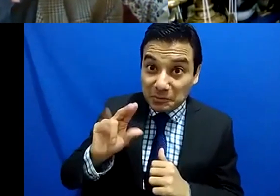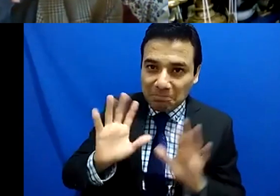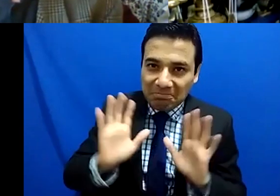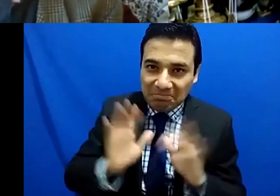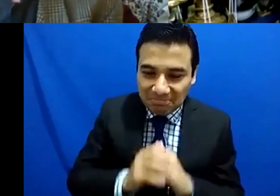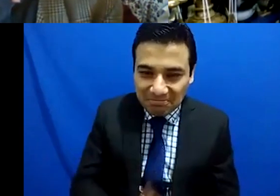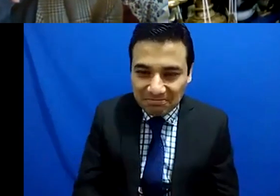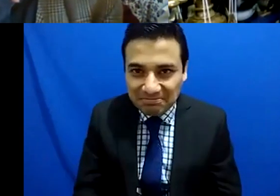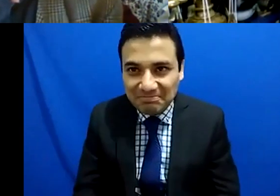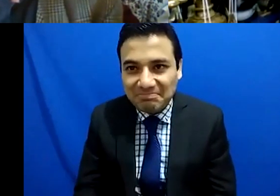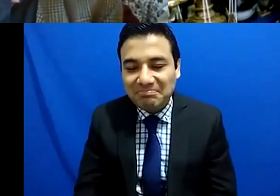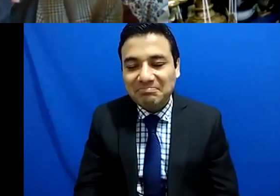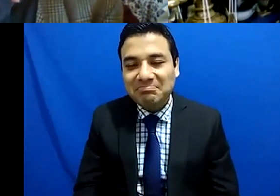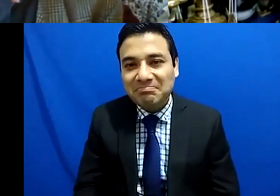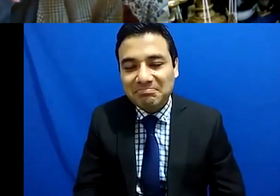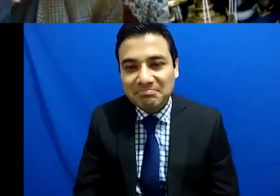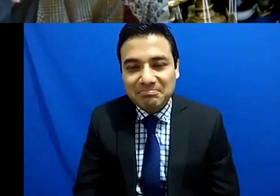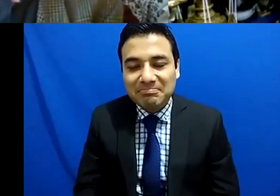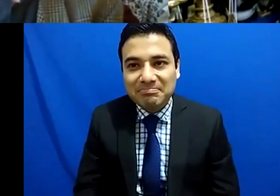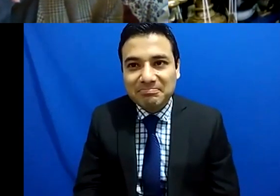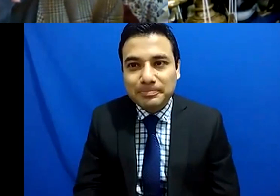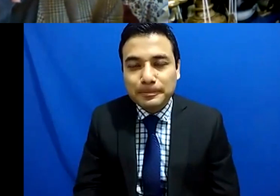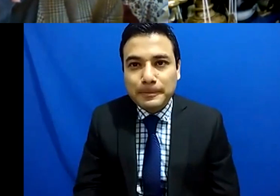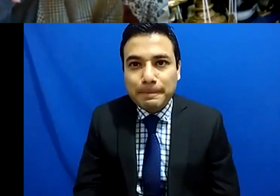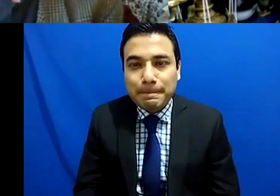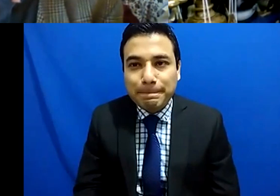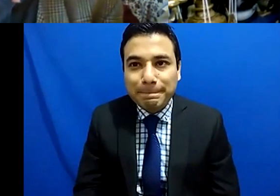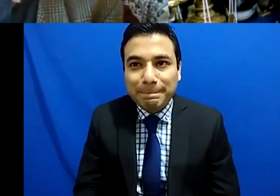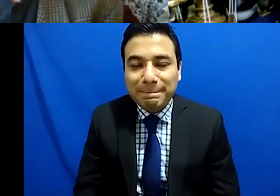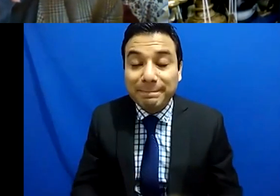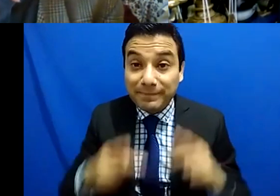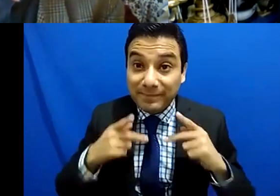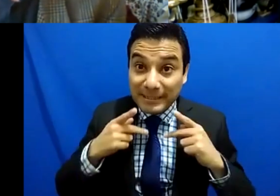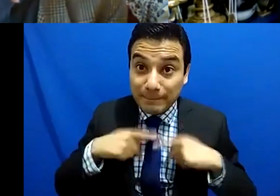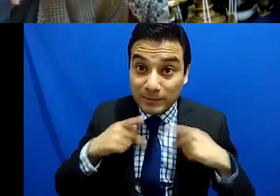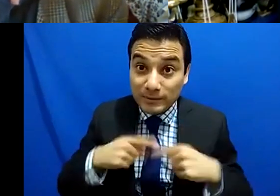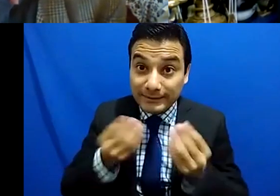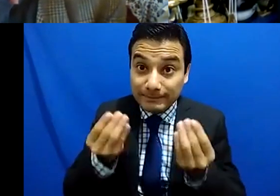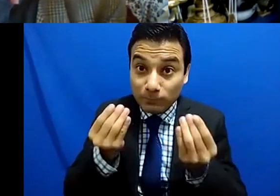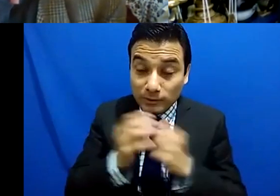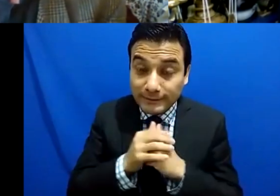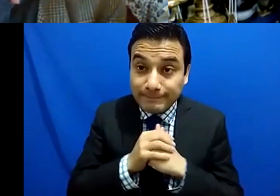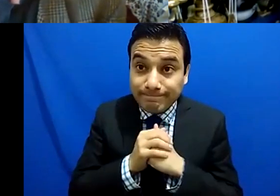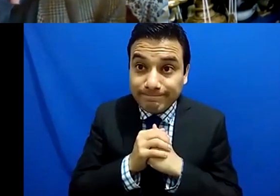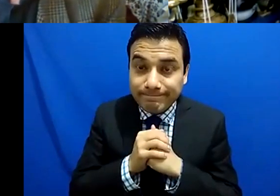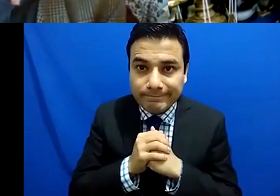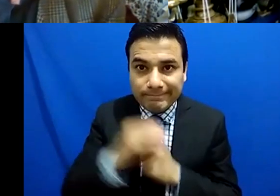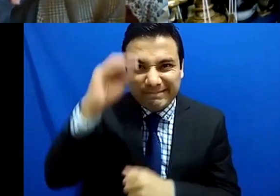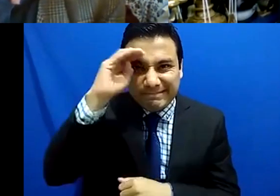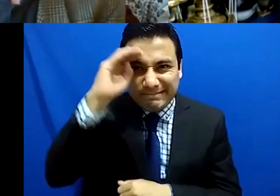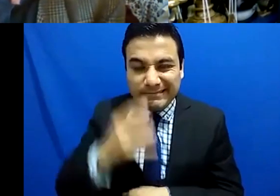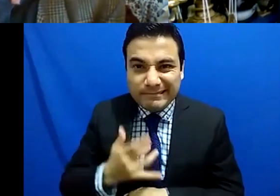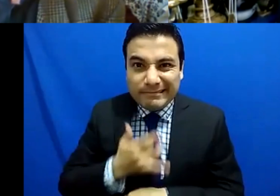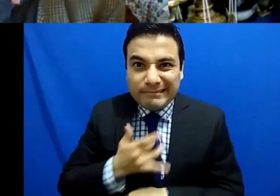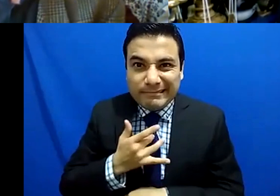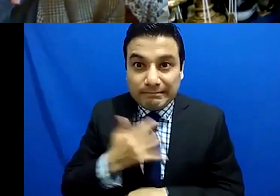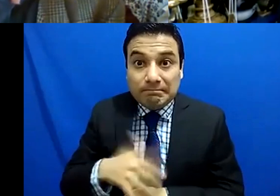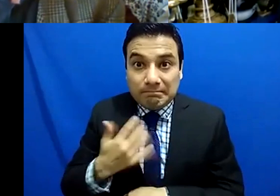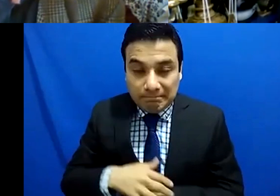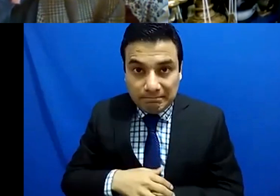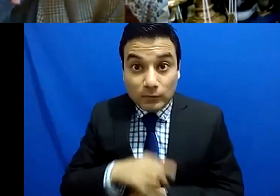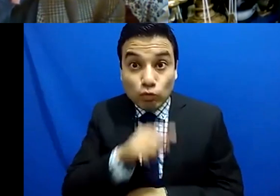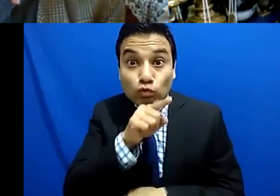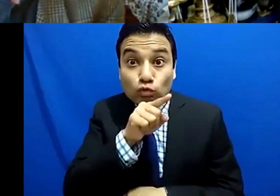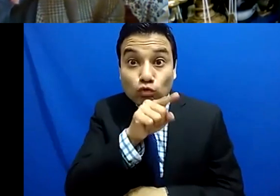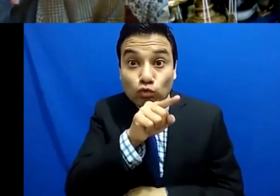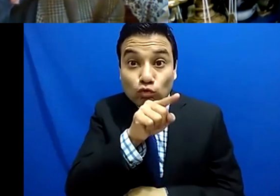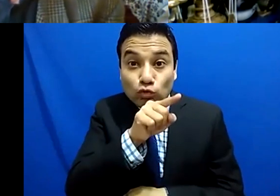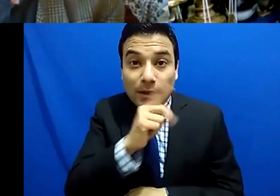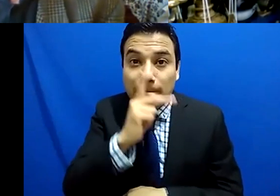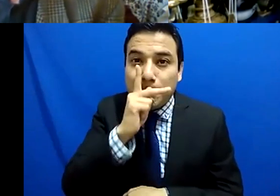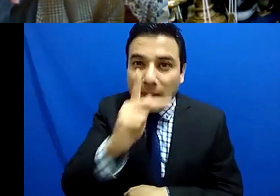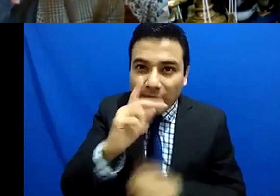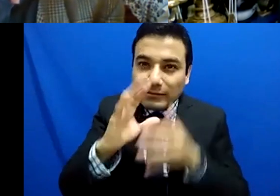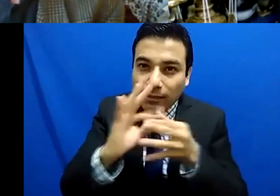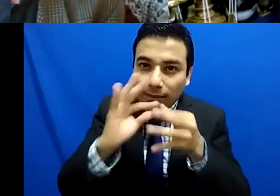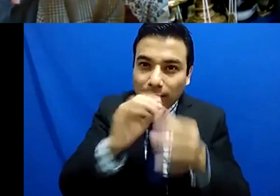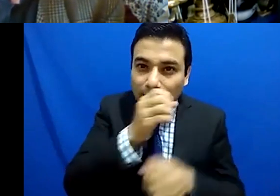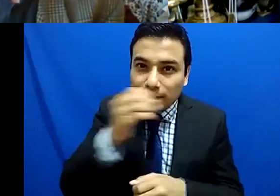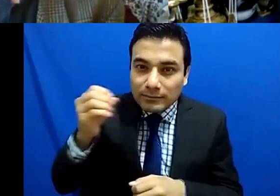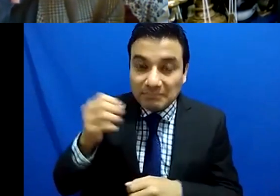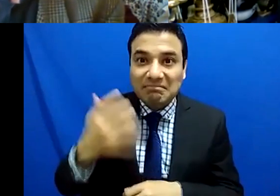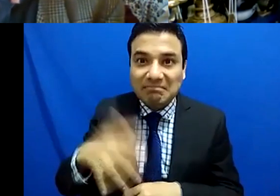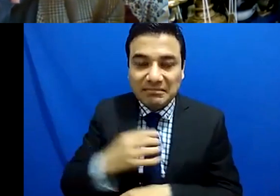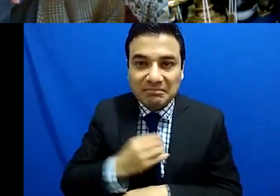Ok many people have felt moved and inspired by your words Evelyn many signs of deep